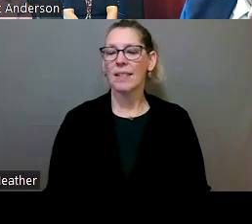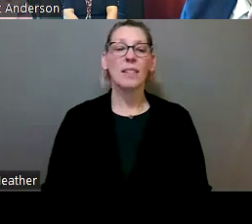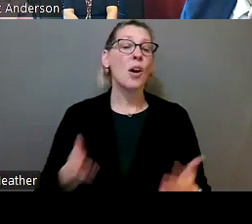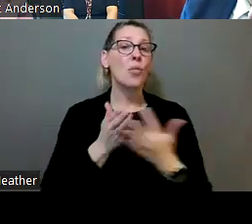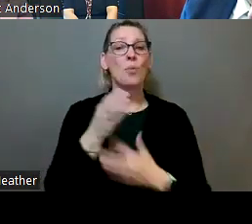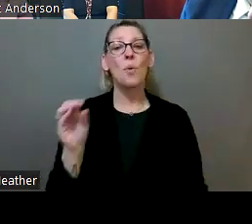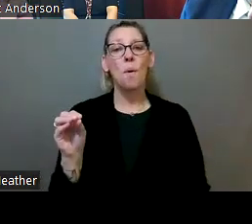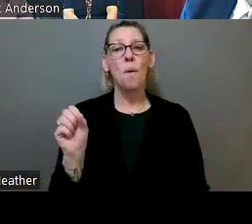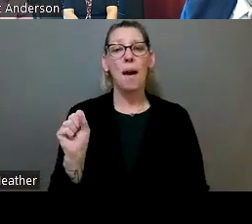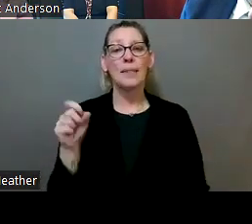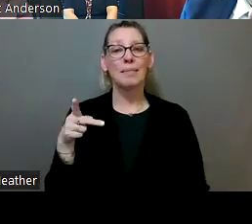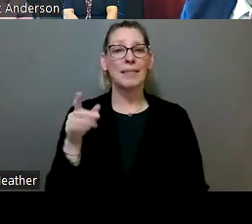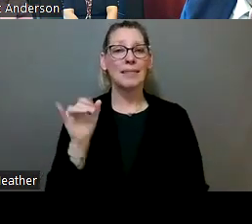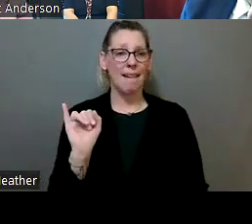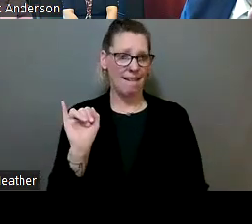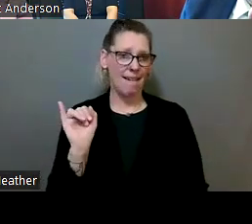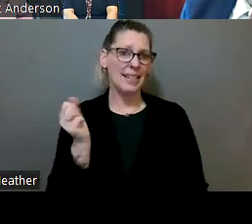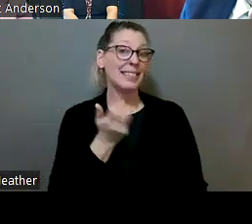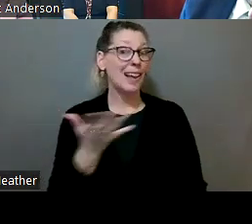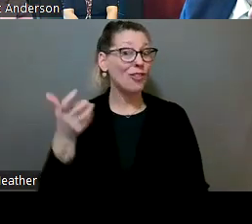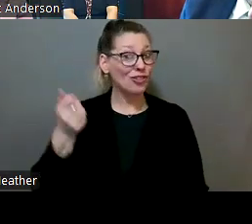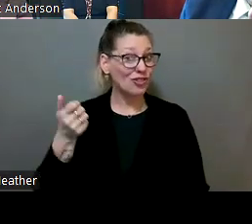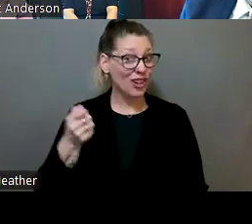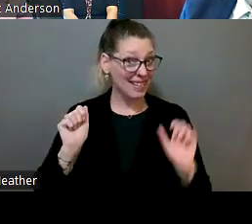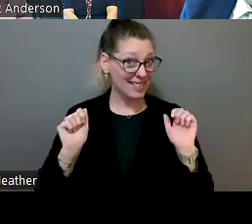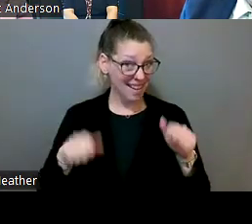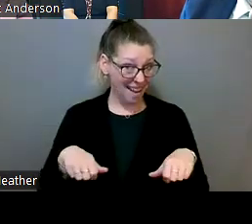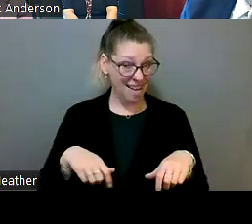there's various grants that you can tap into, a lot of people can